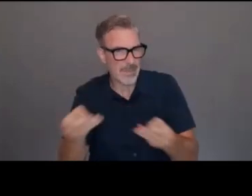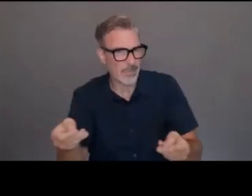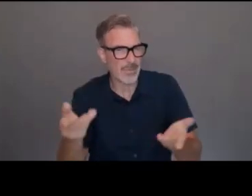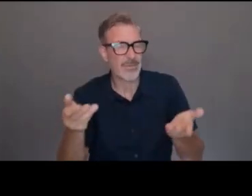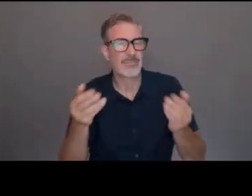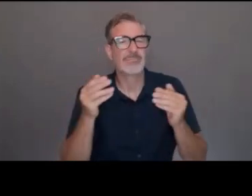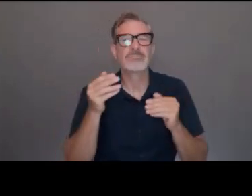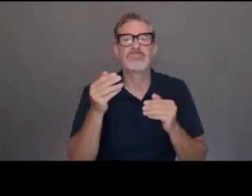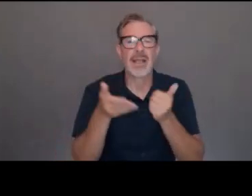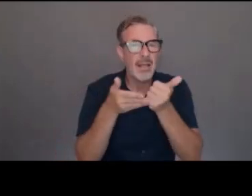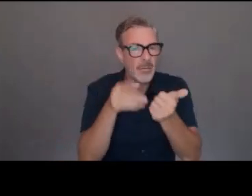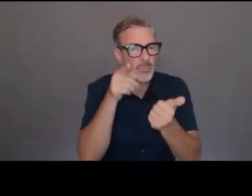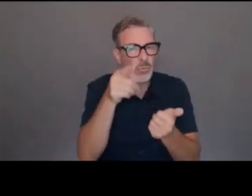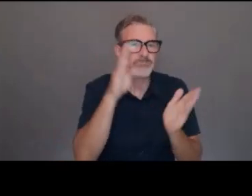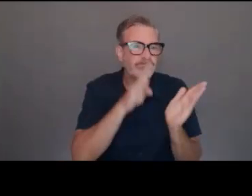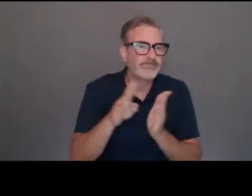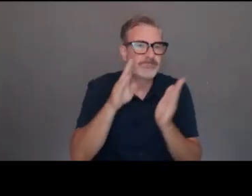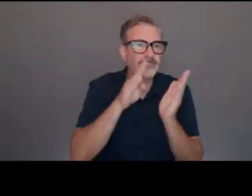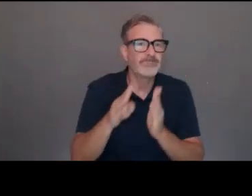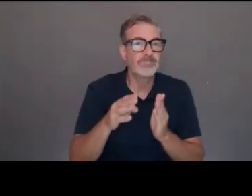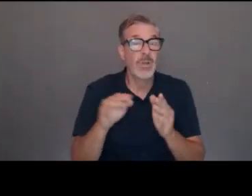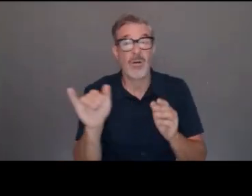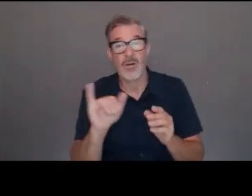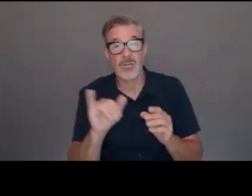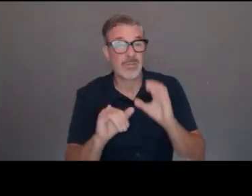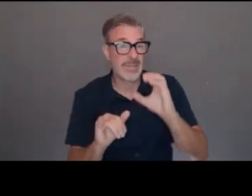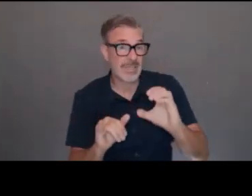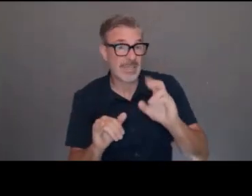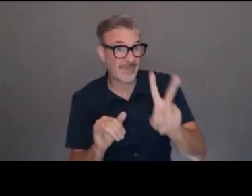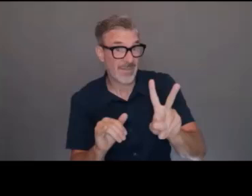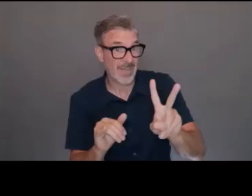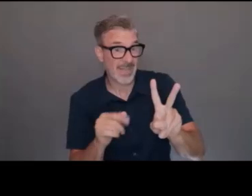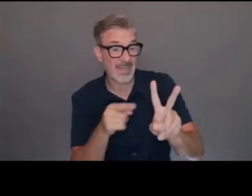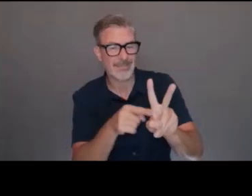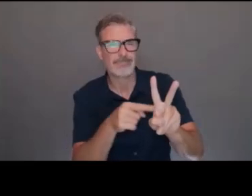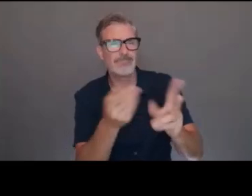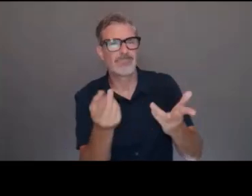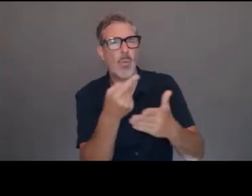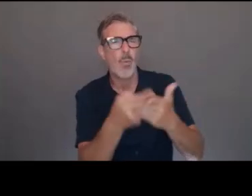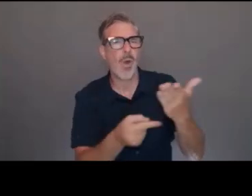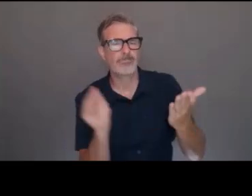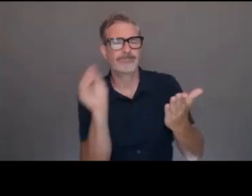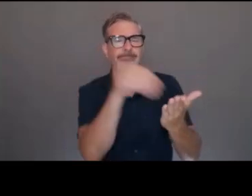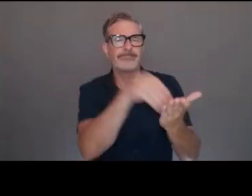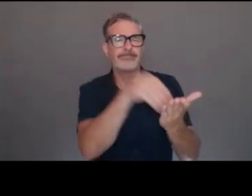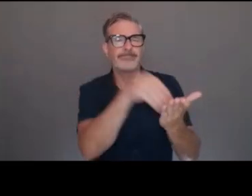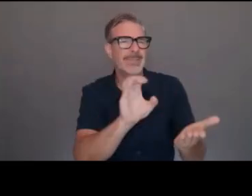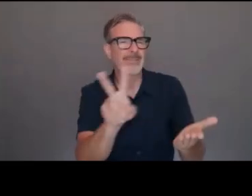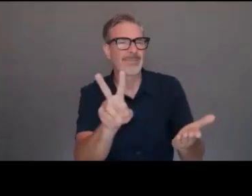We mentioned the CVs earlier, so we will have CV tips there for new applicants in particular.